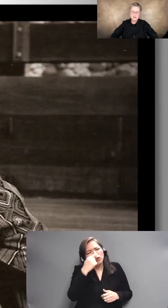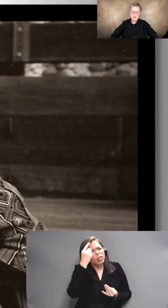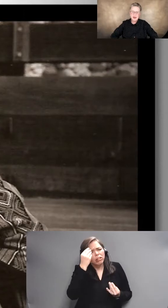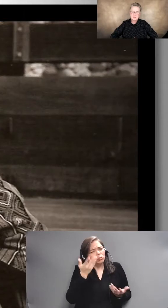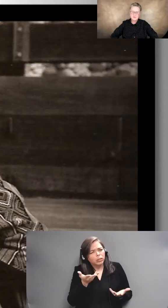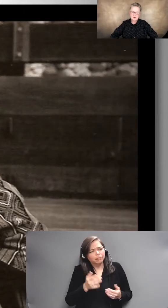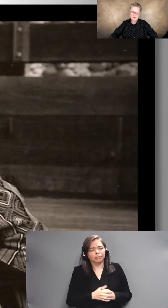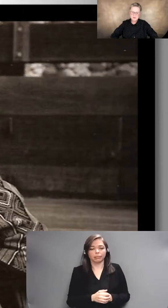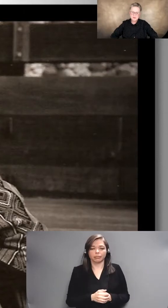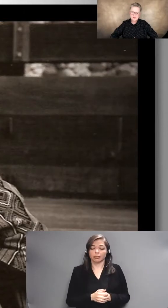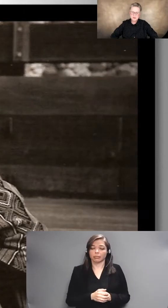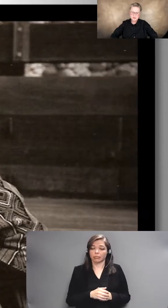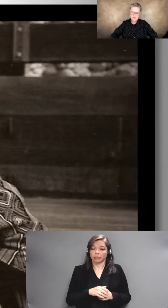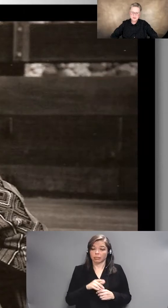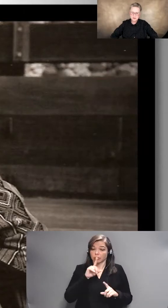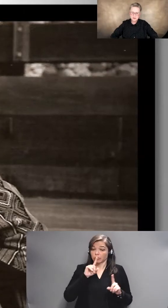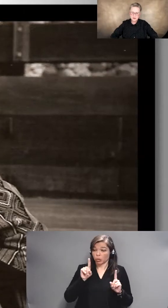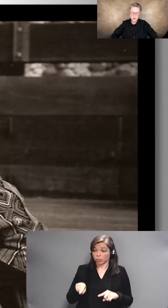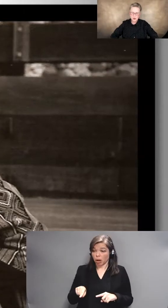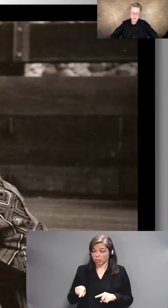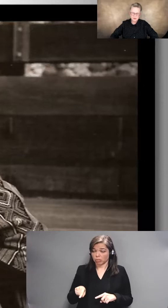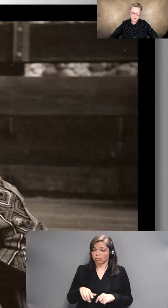and the first thing Virginia Lee said to me was